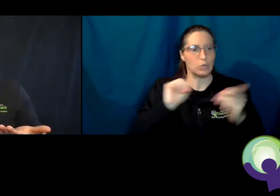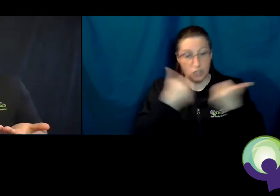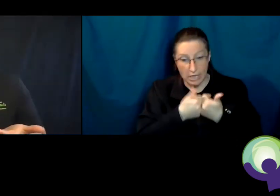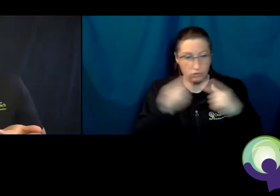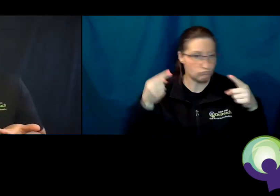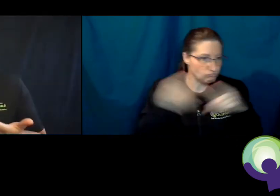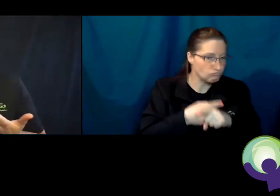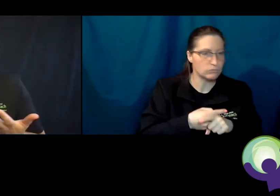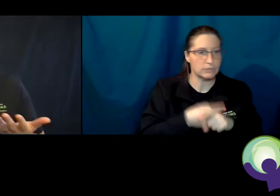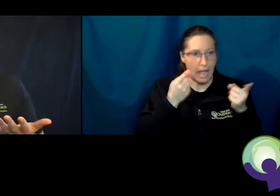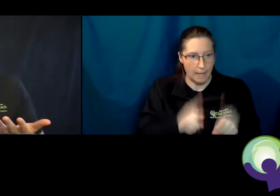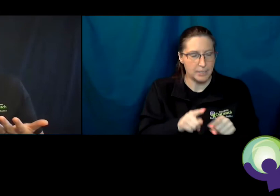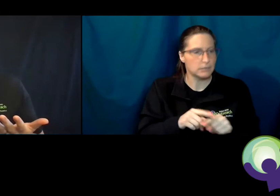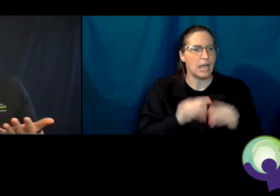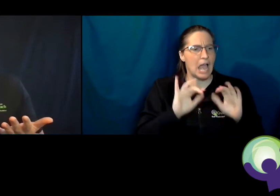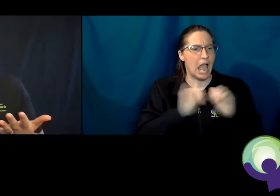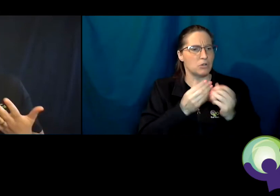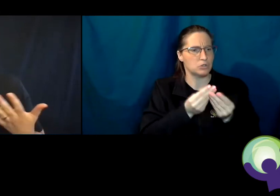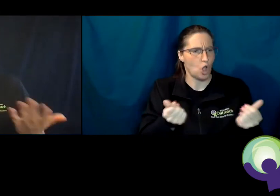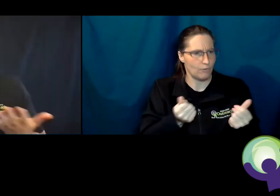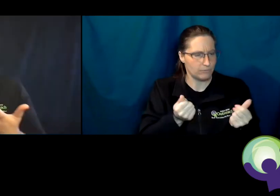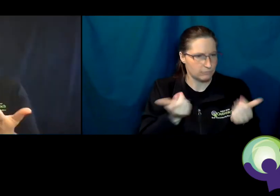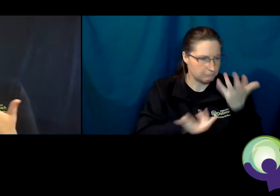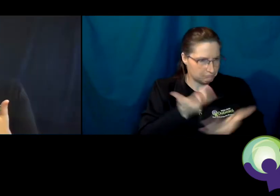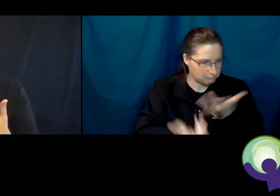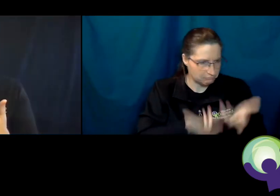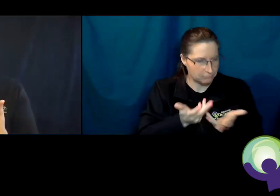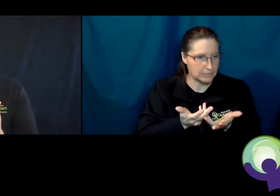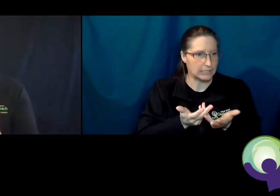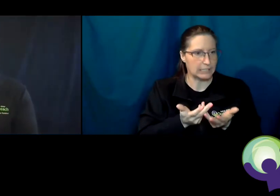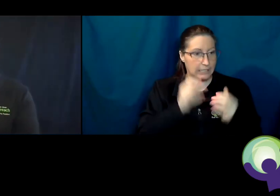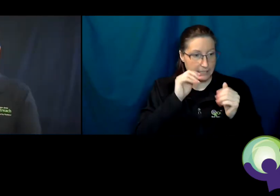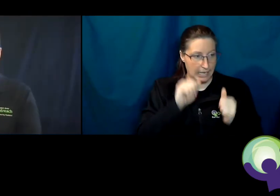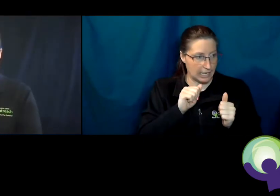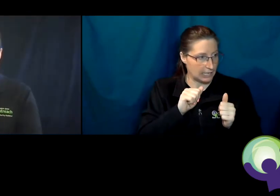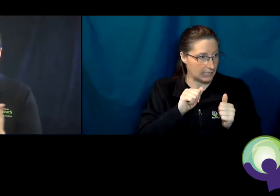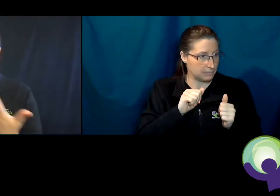that they can do to help solve, is there some a way to that they're directed to follow